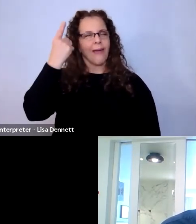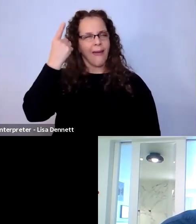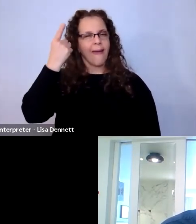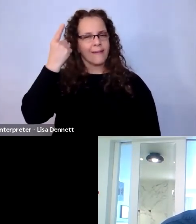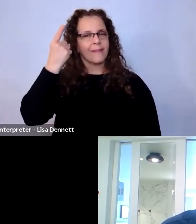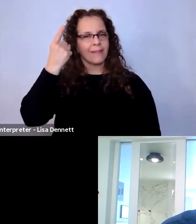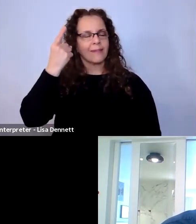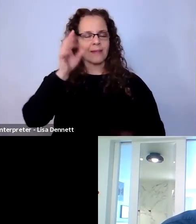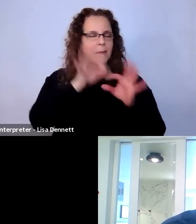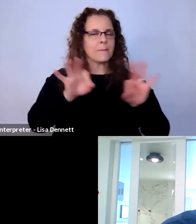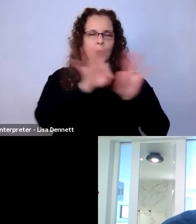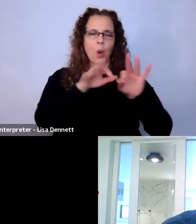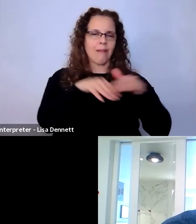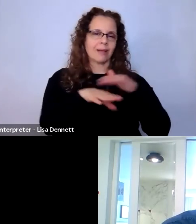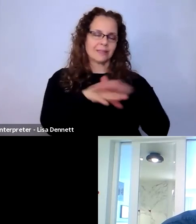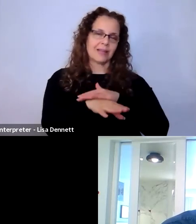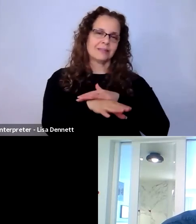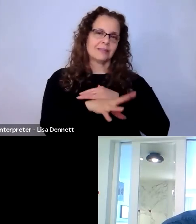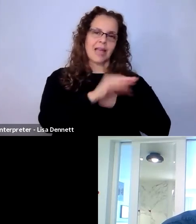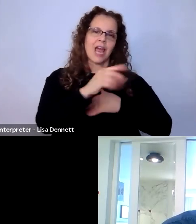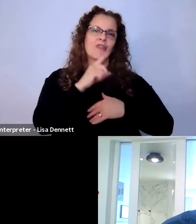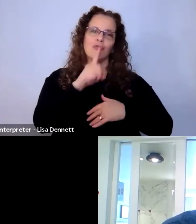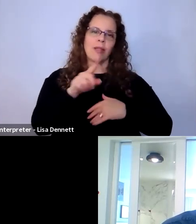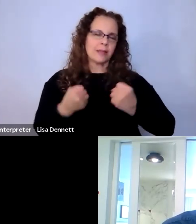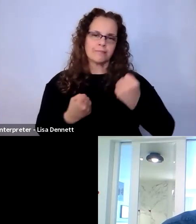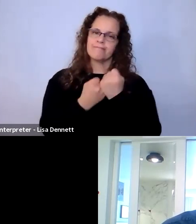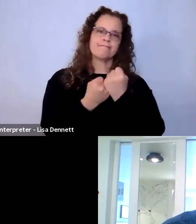behind it by publicly, you know, recognizing global wellness day.